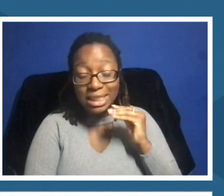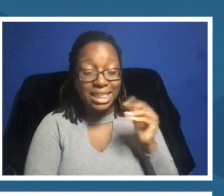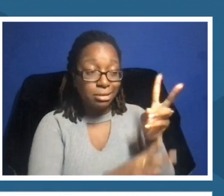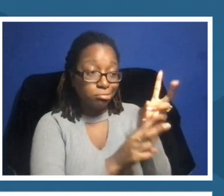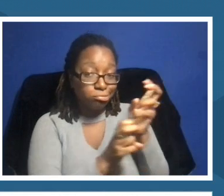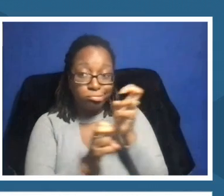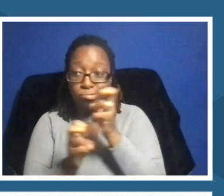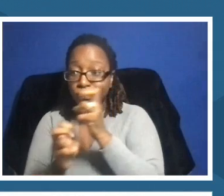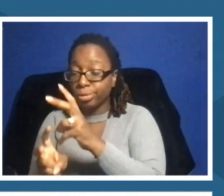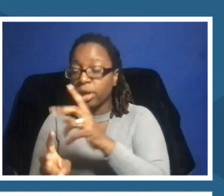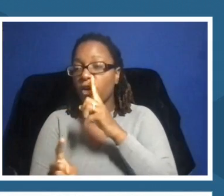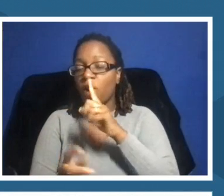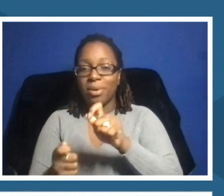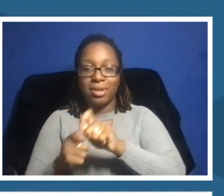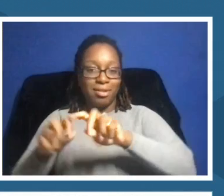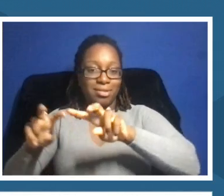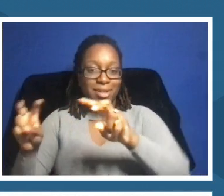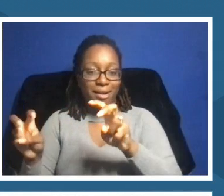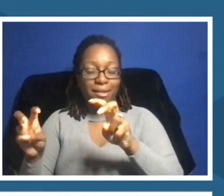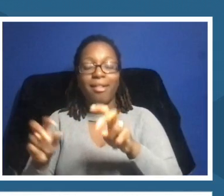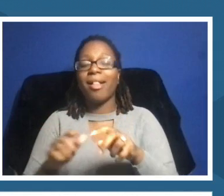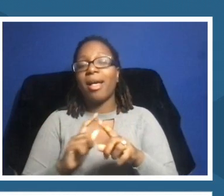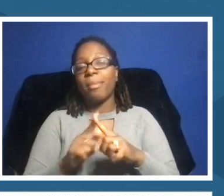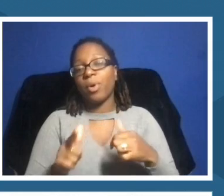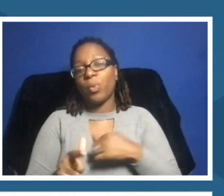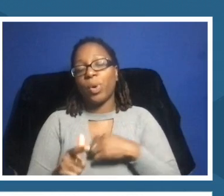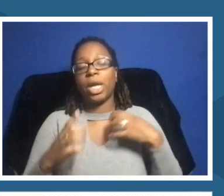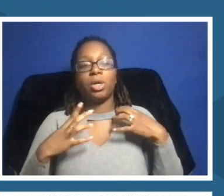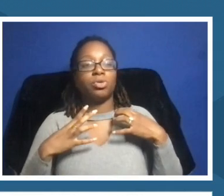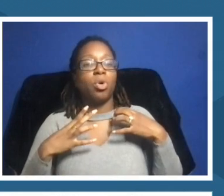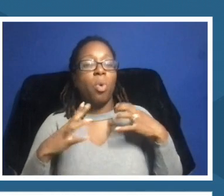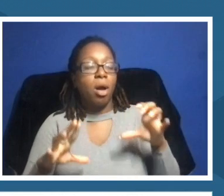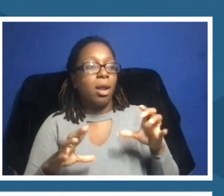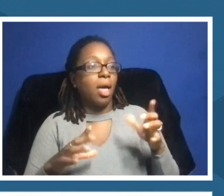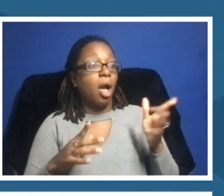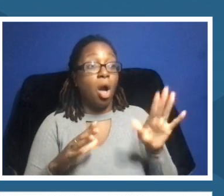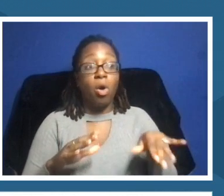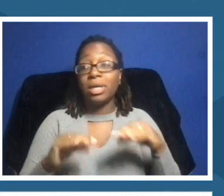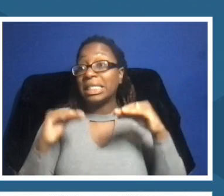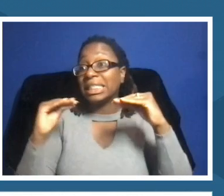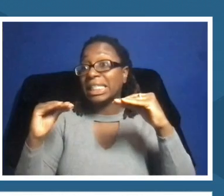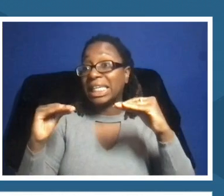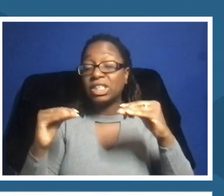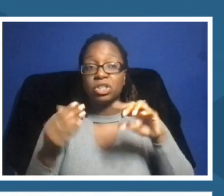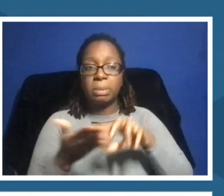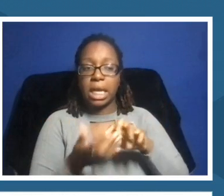after all we don't want to perpetuate the monolith by teaching in a monolith